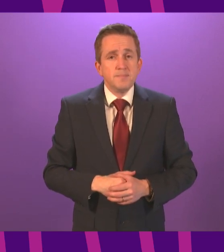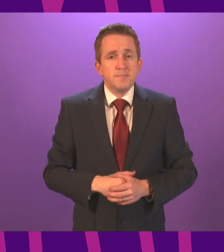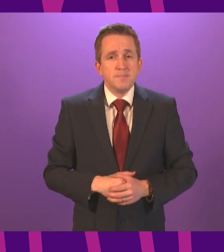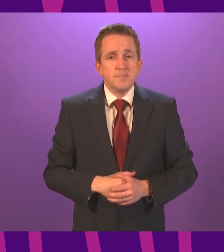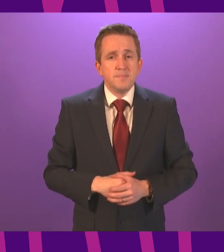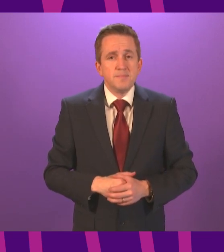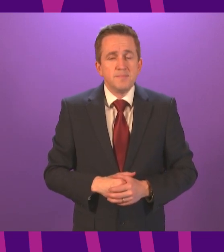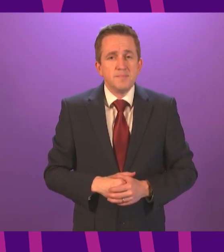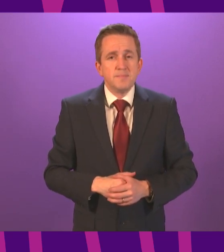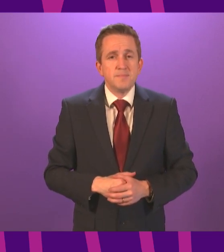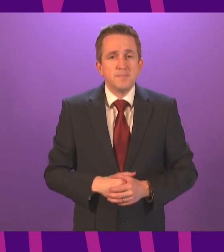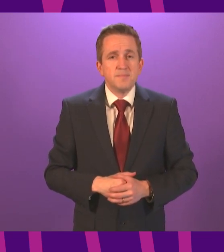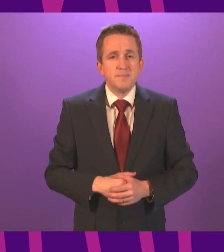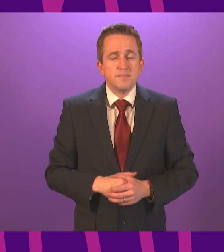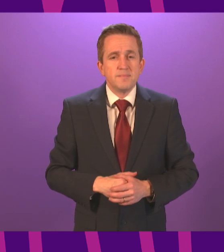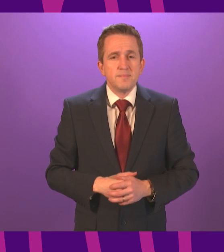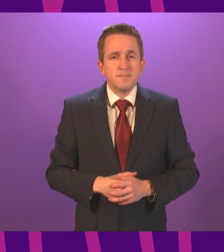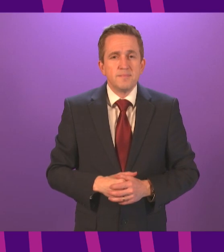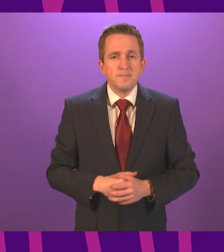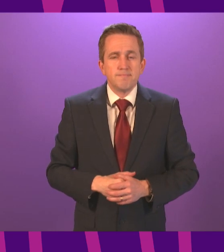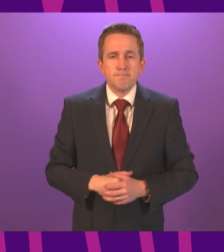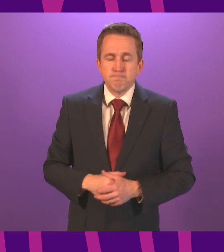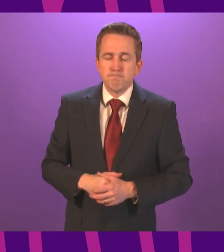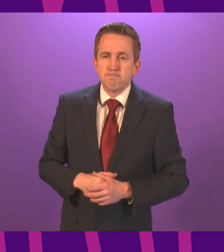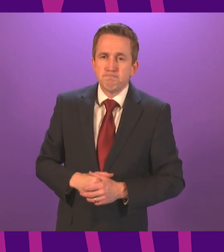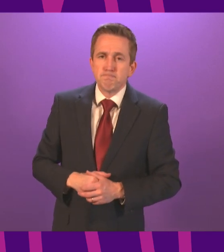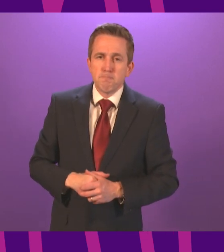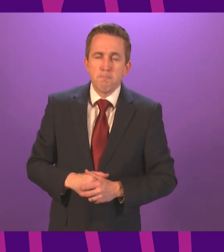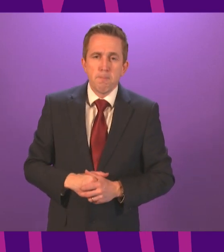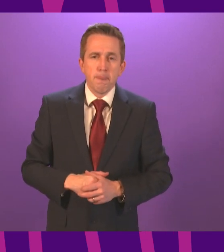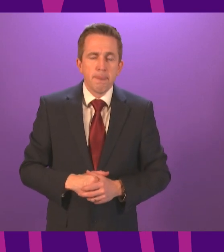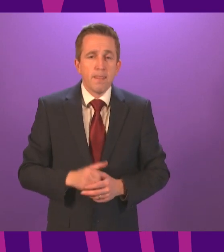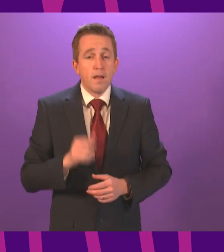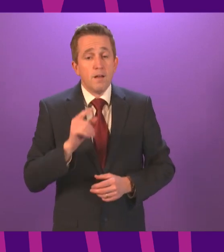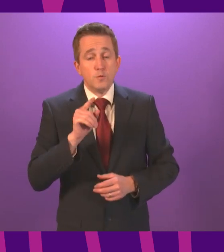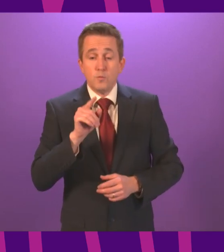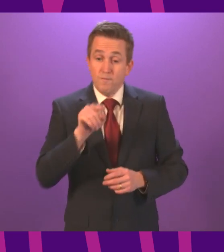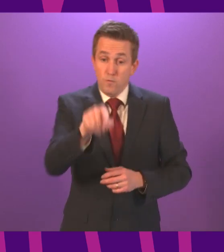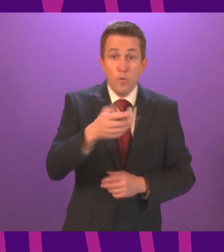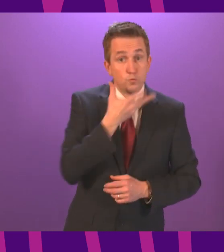being able to propose some flexibility in particular parts of the country—unfortunately,